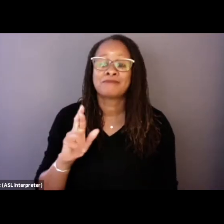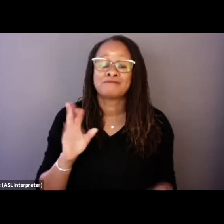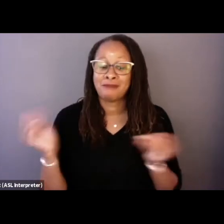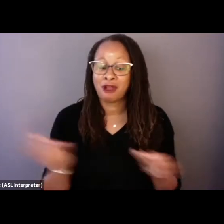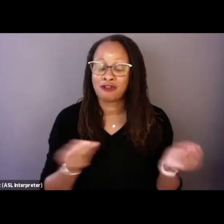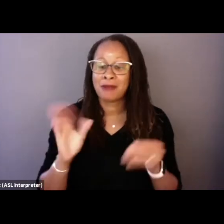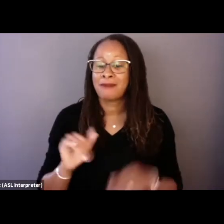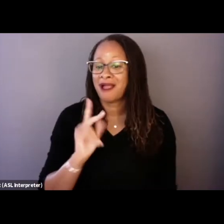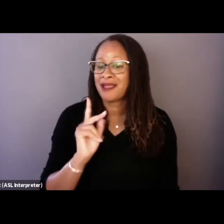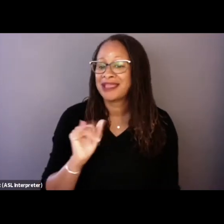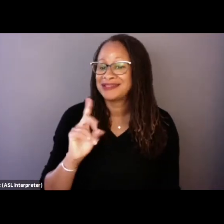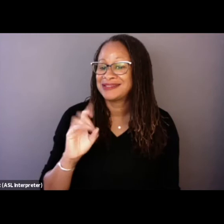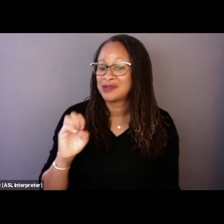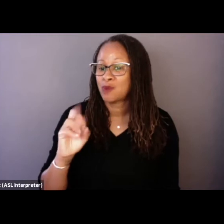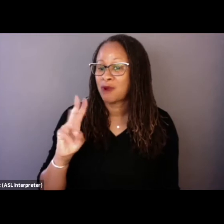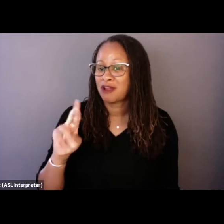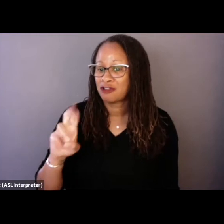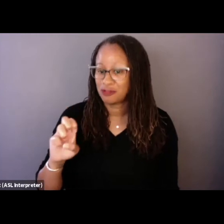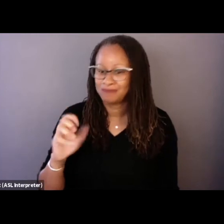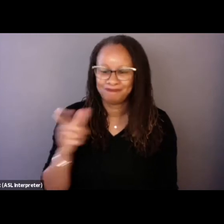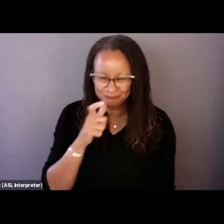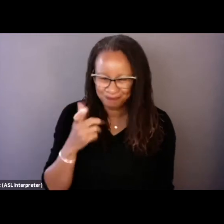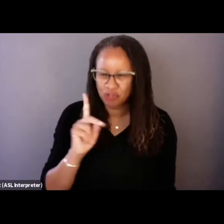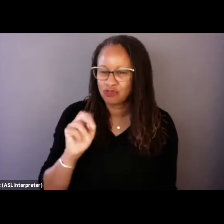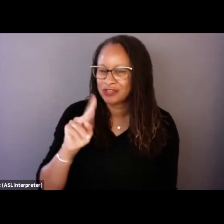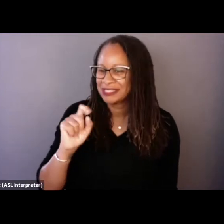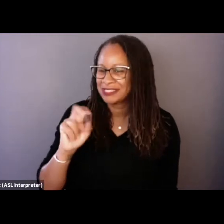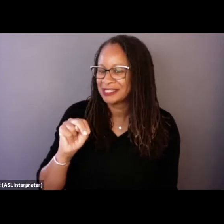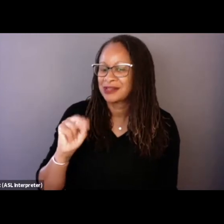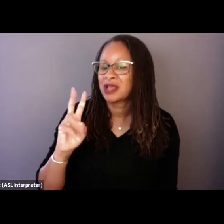Before we get started, I would like to offer a brief land acknowledgement.